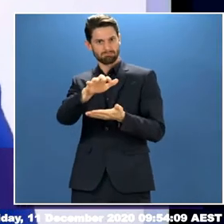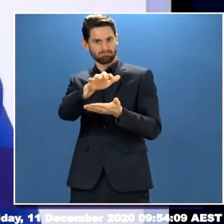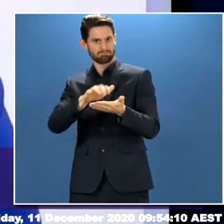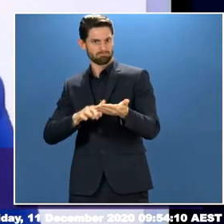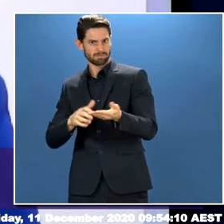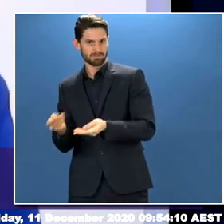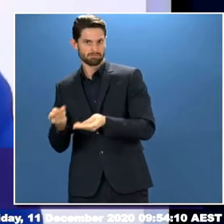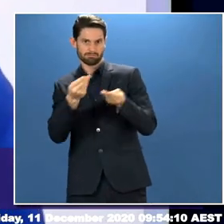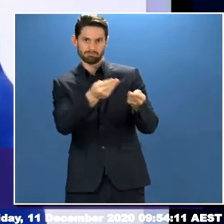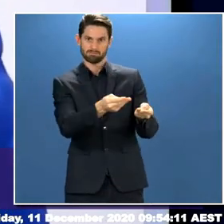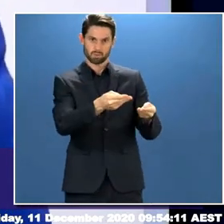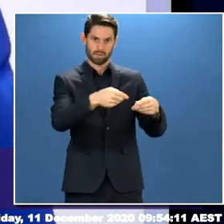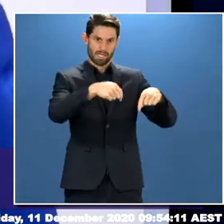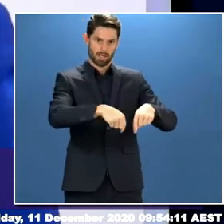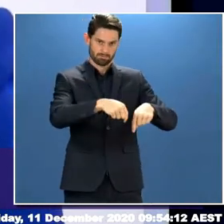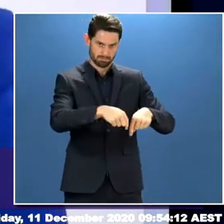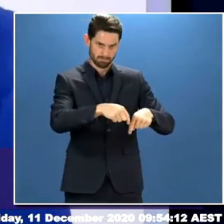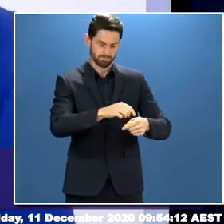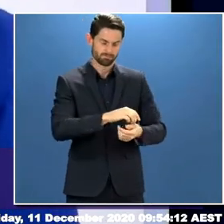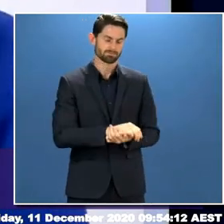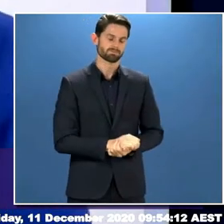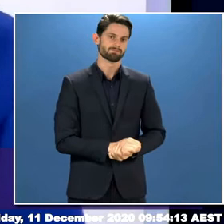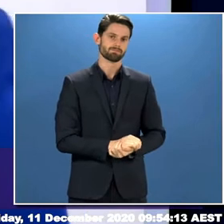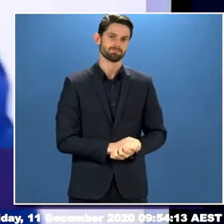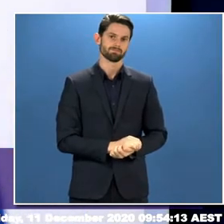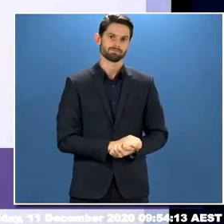to the Royal Commission and part of the material that has been tendered.